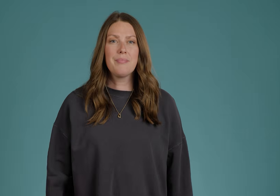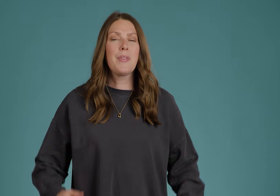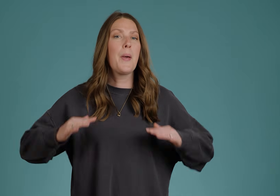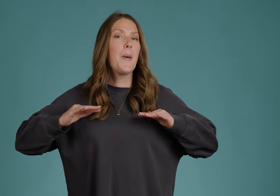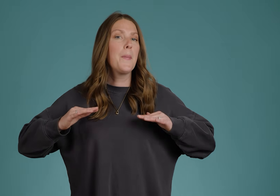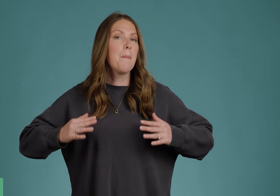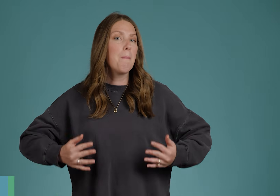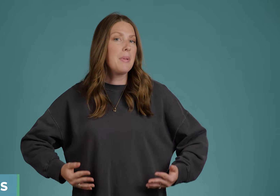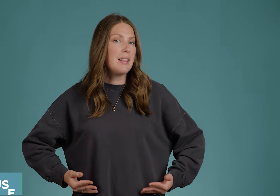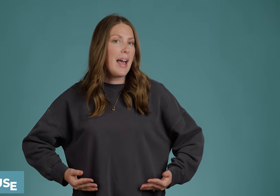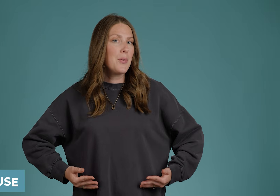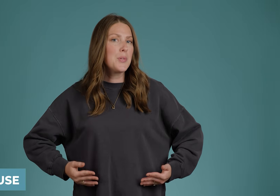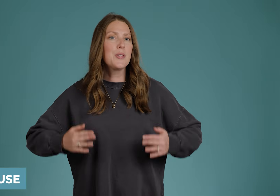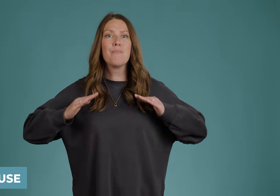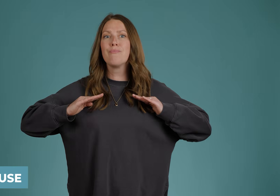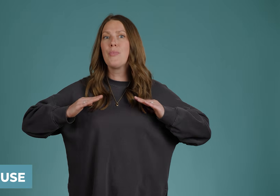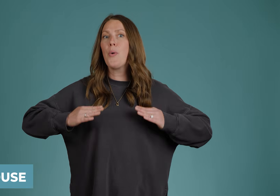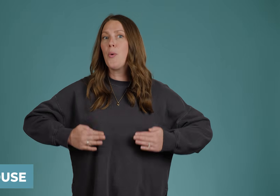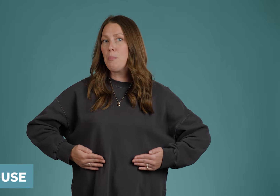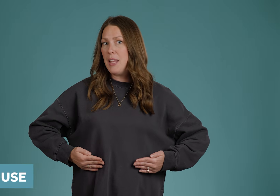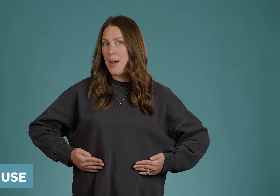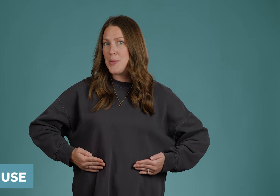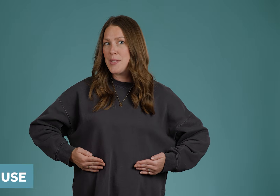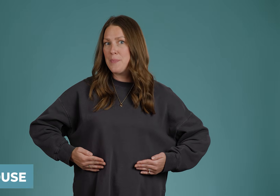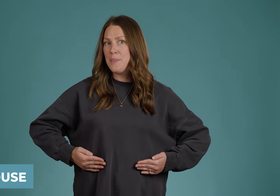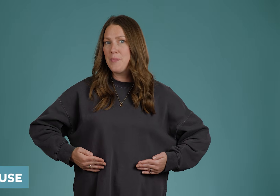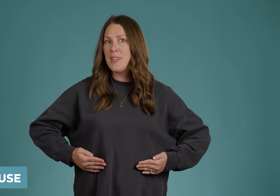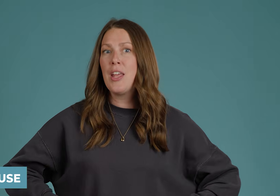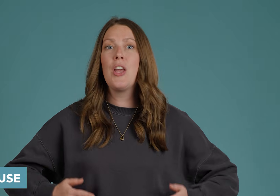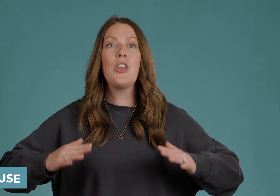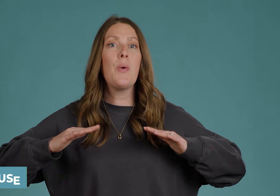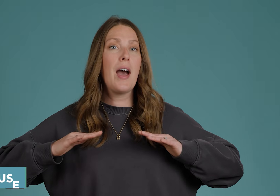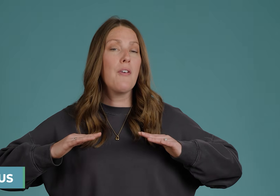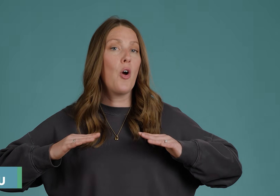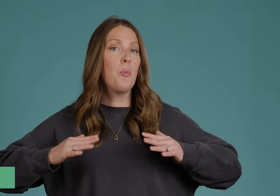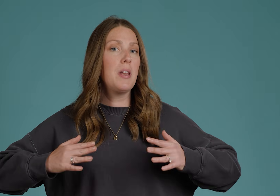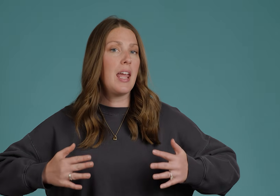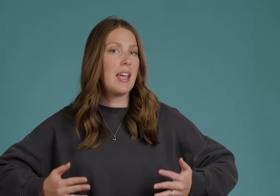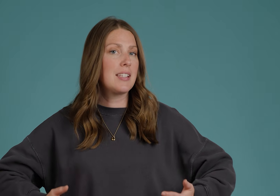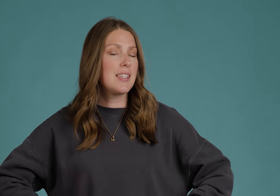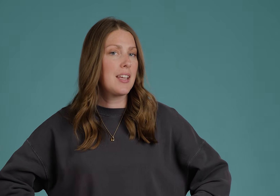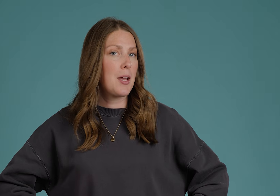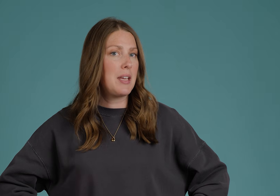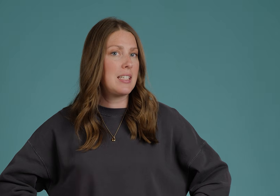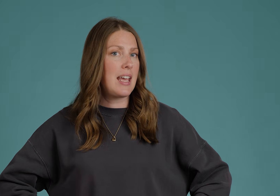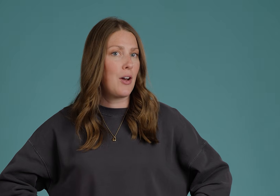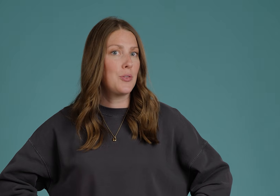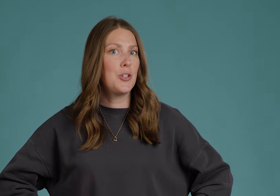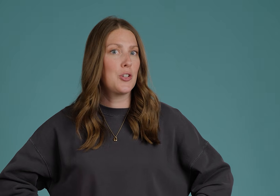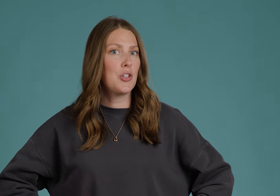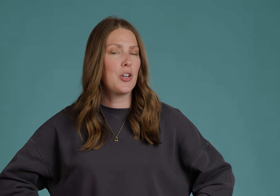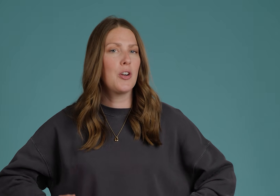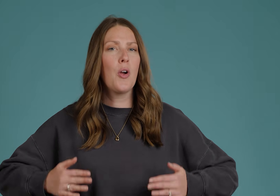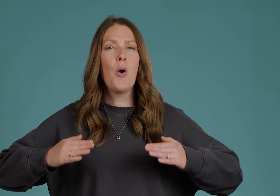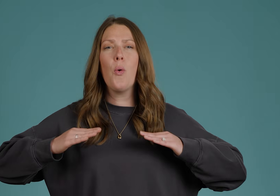Blouse or blouse You have open hands coming down your shirt.